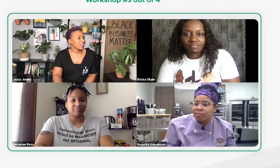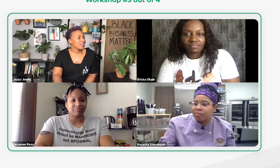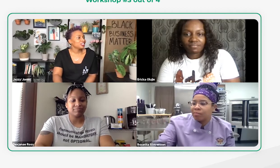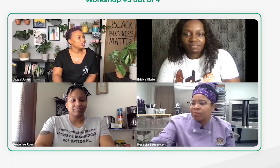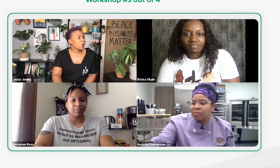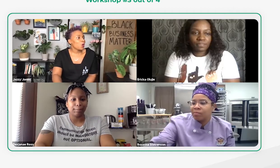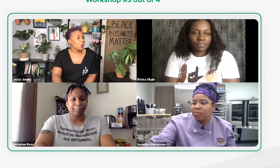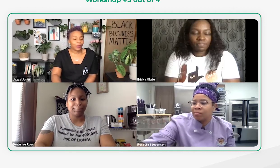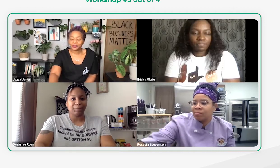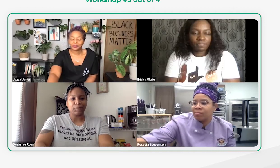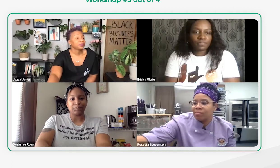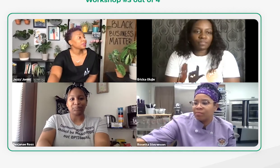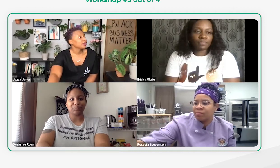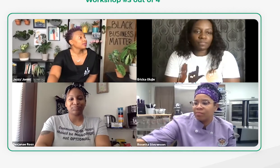Let's go ahead and go to the next question.